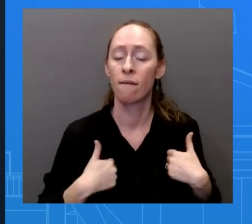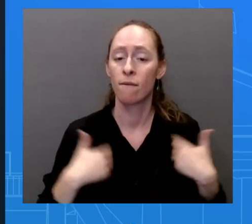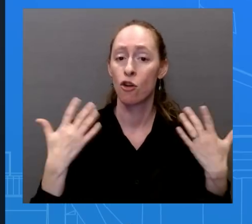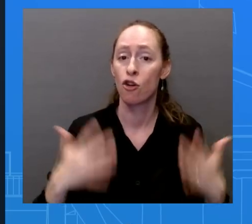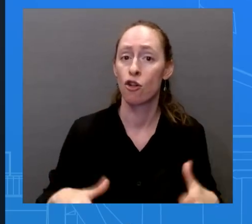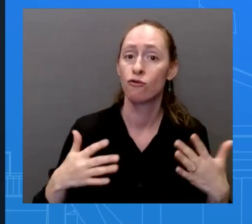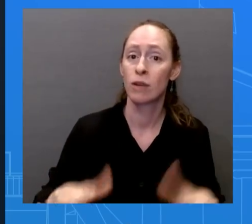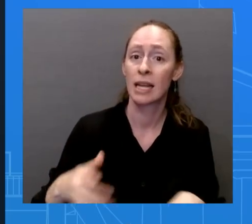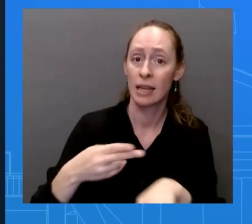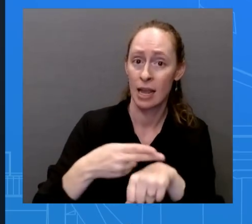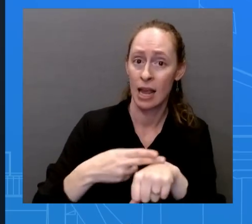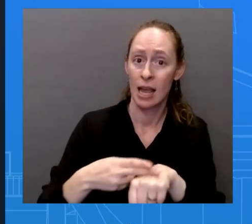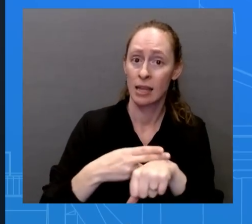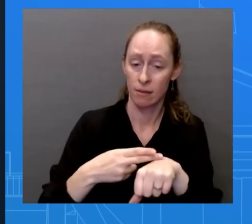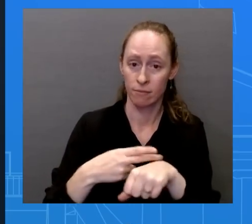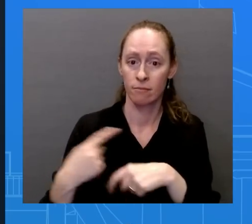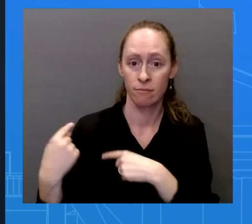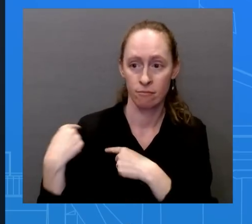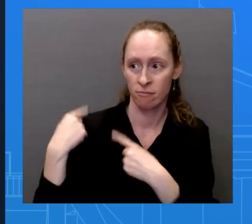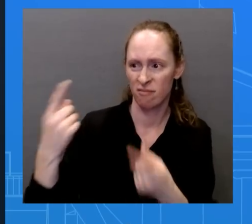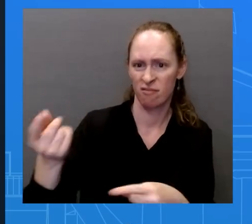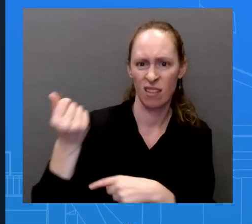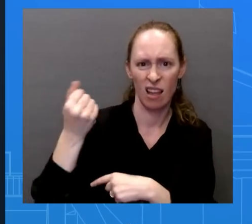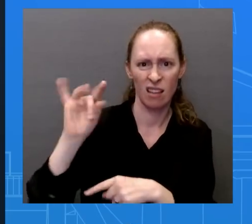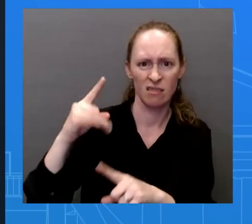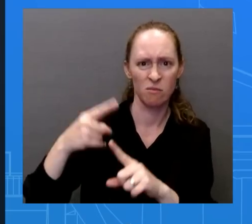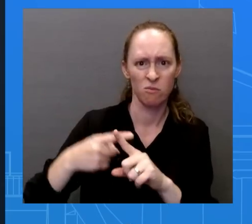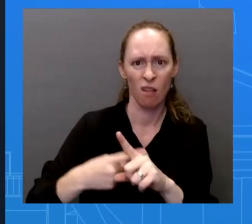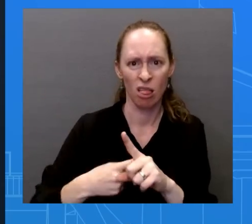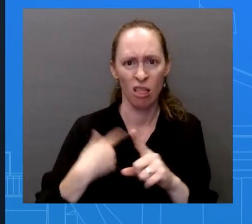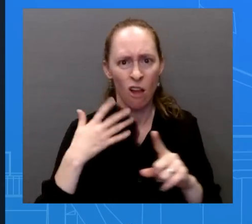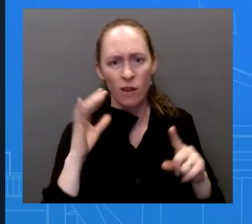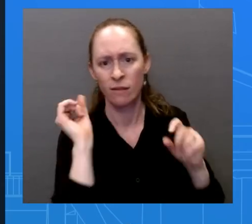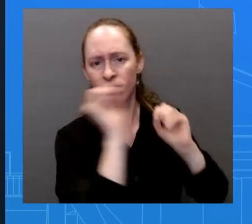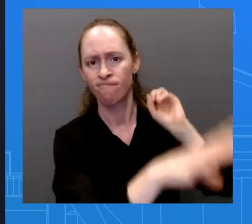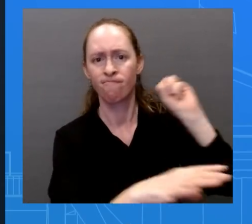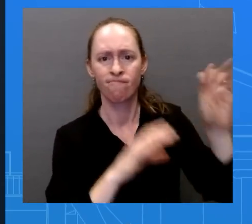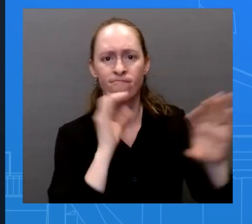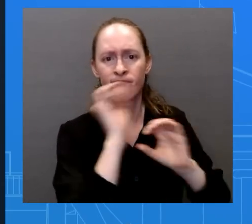the United States has allocated more than $90 million in security assistance, as well --